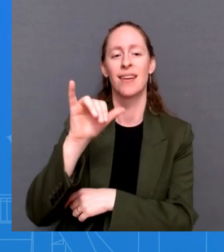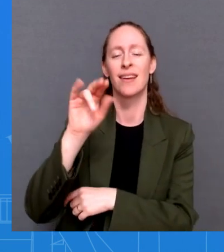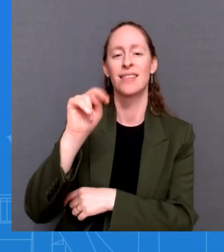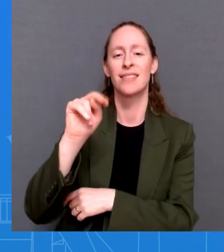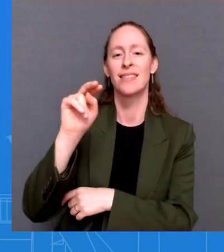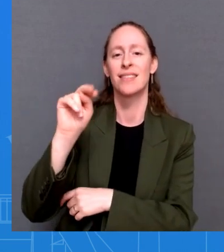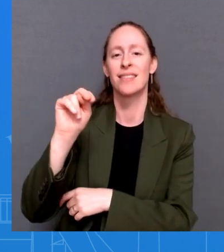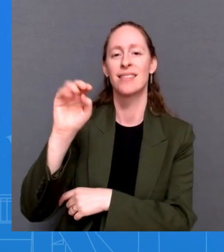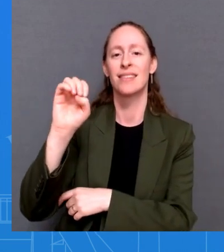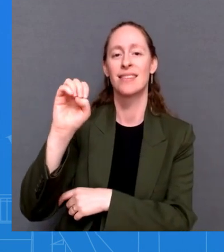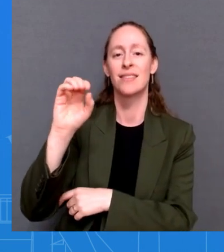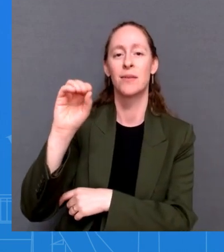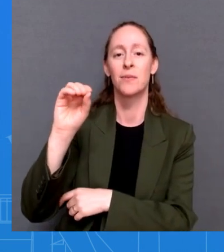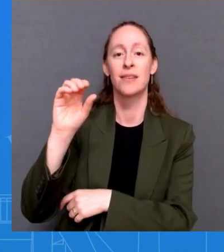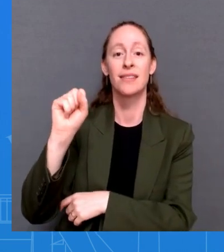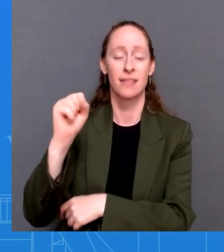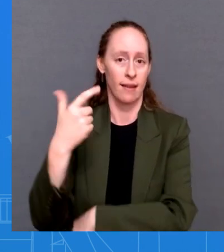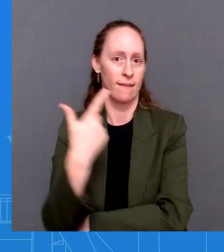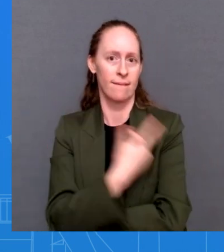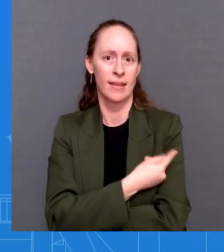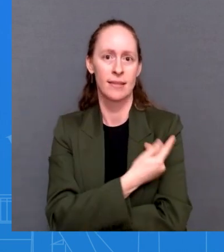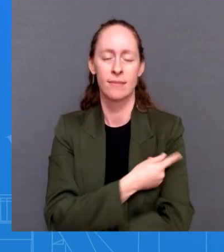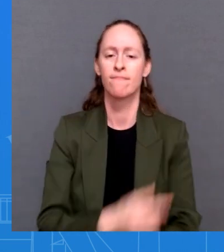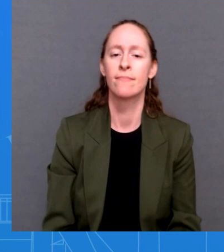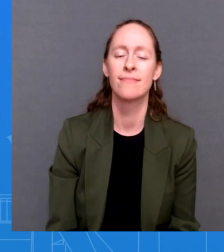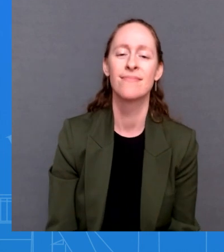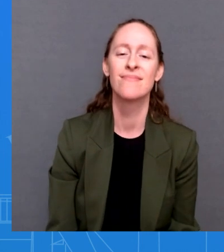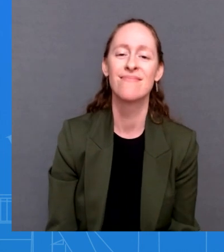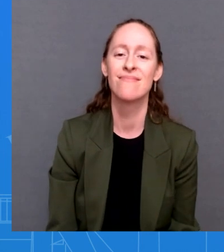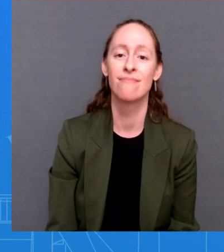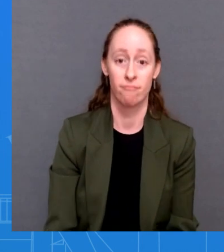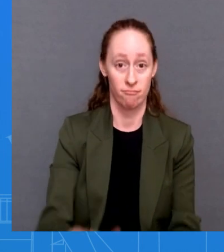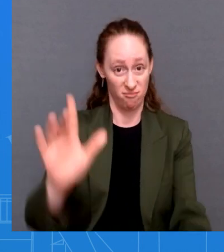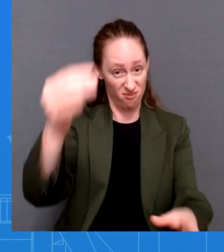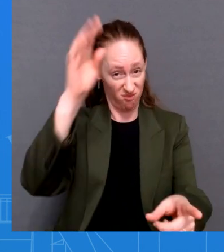And because of the FDA's authorization of safe and effective intradermal vaccination,